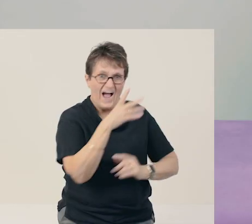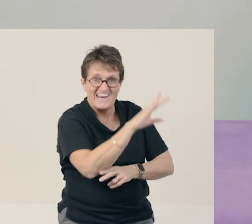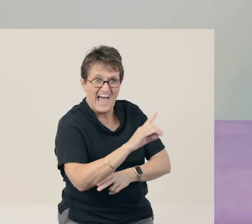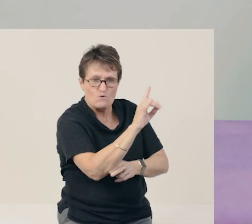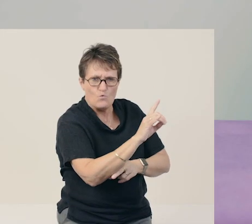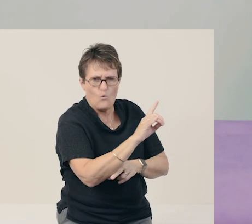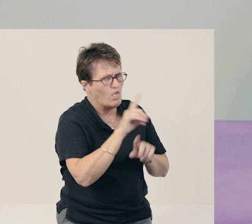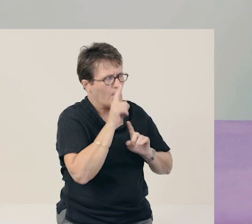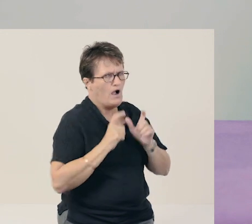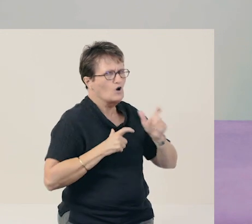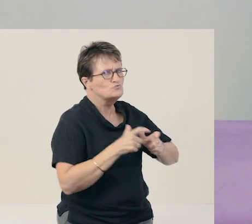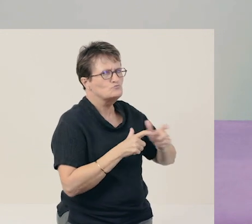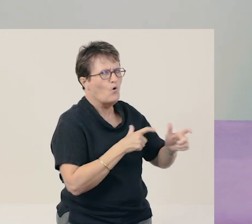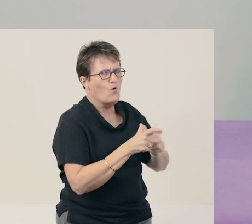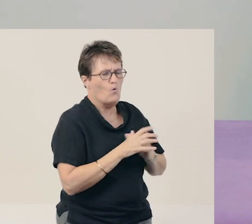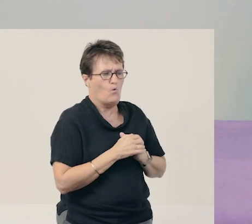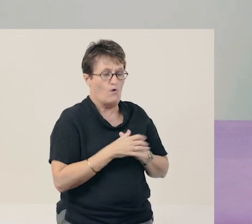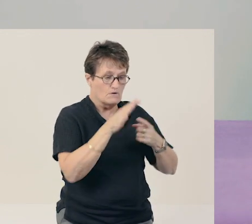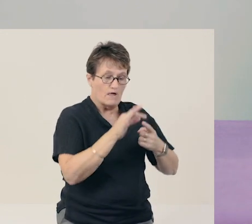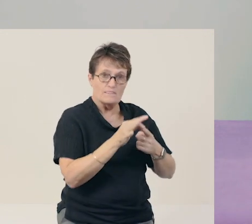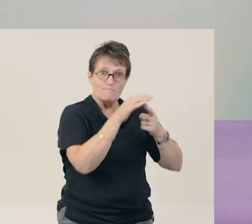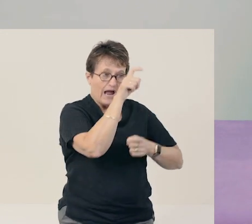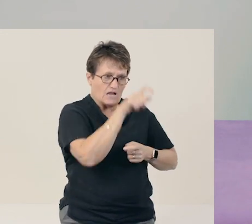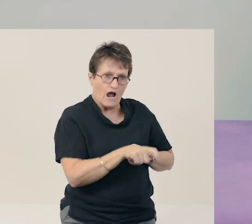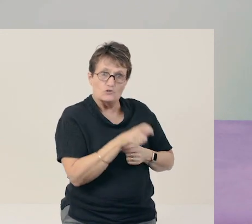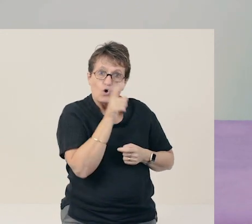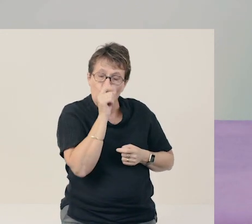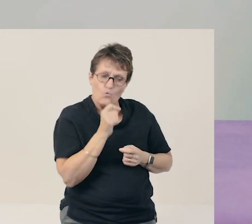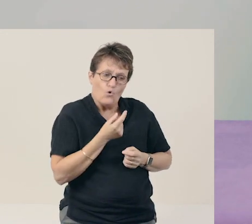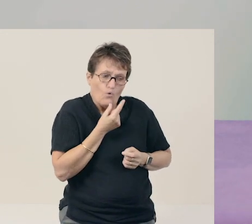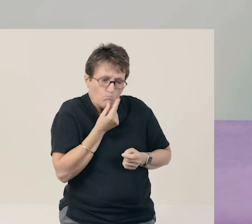However, the main character could also be struggling with something that is internal,